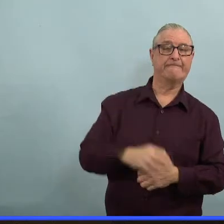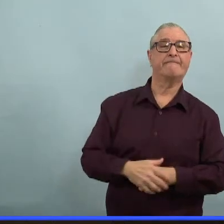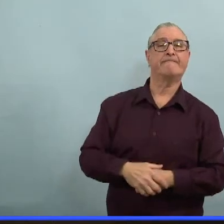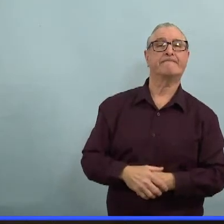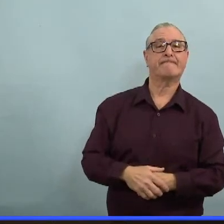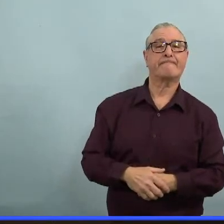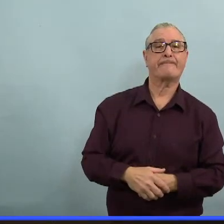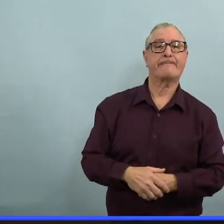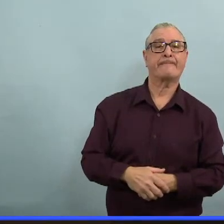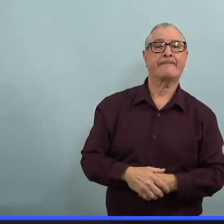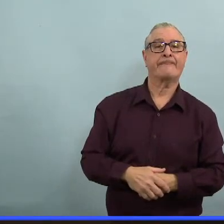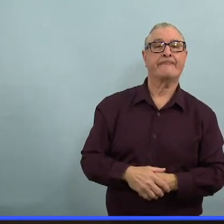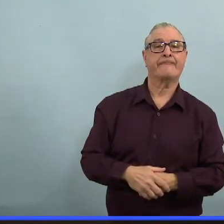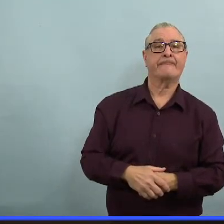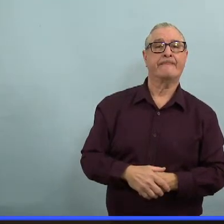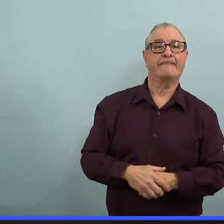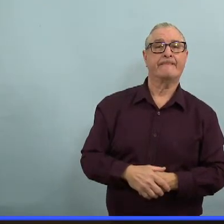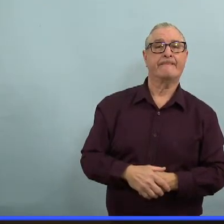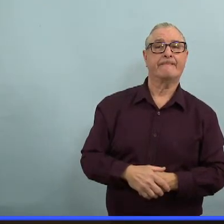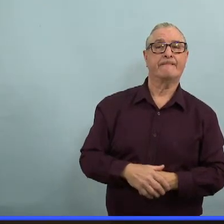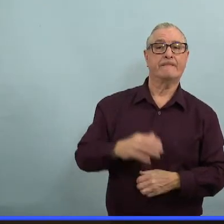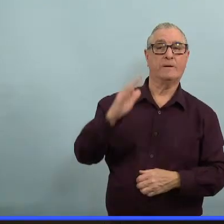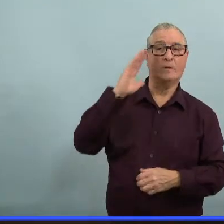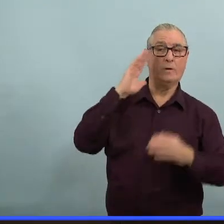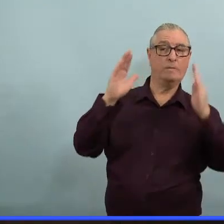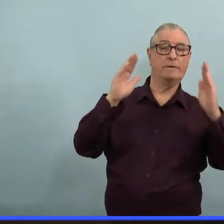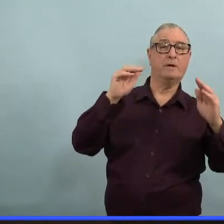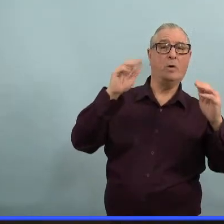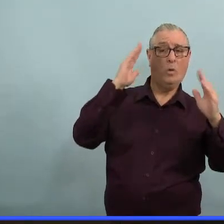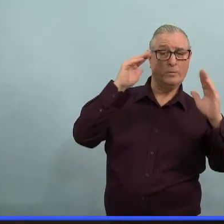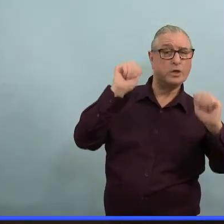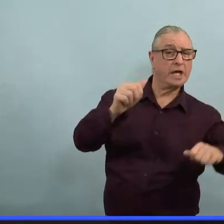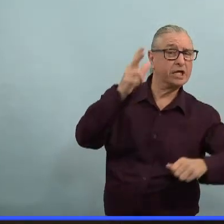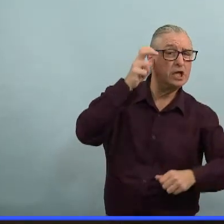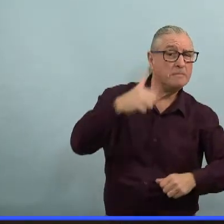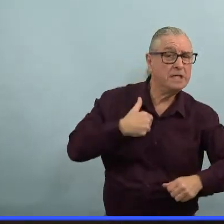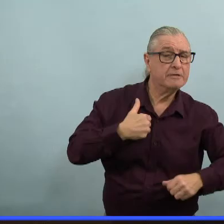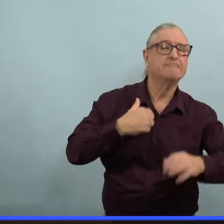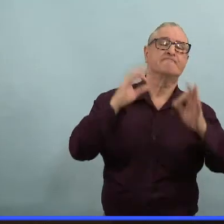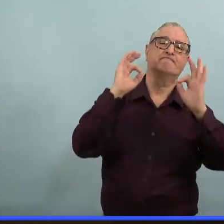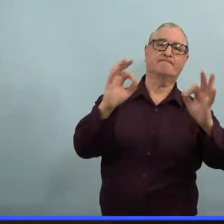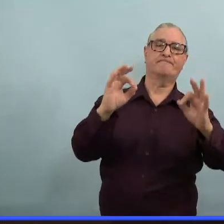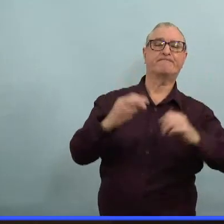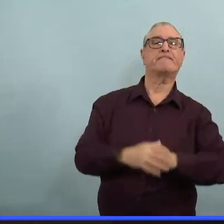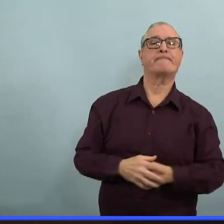in i'm just wondering uh dr russon steve's already asked about it but um i i take it then